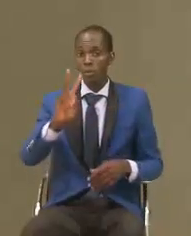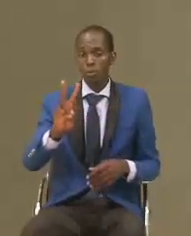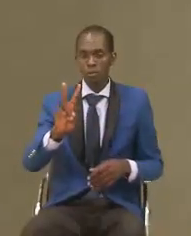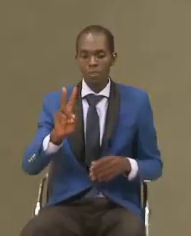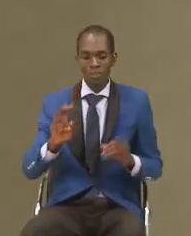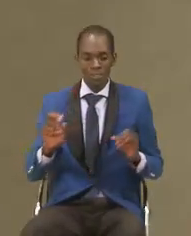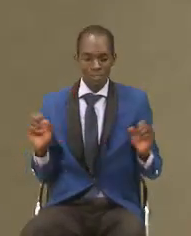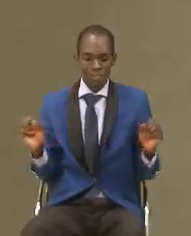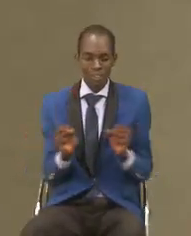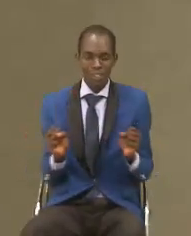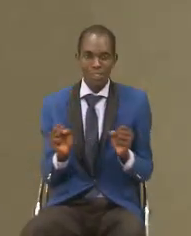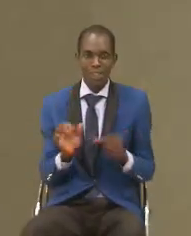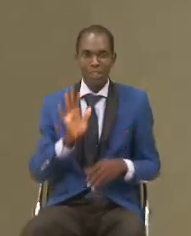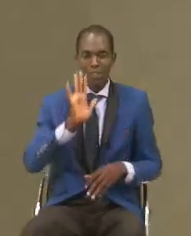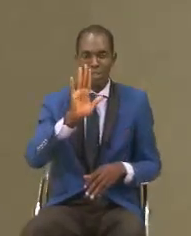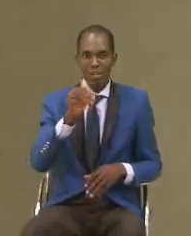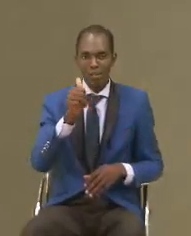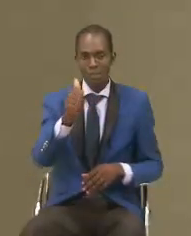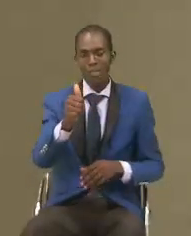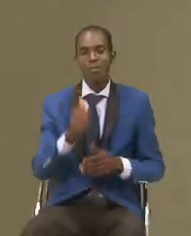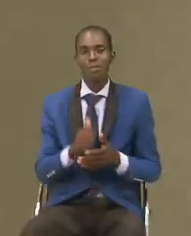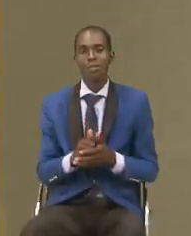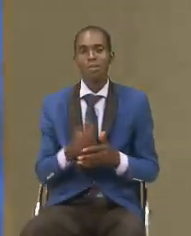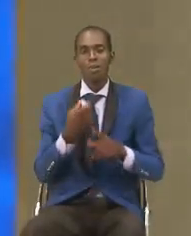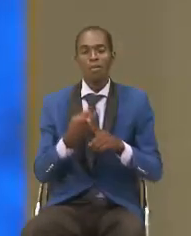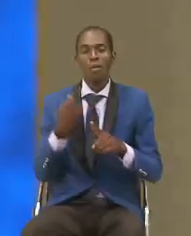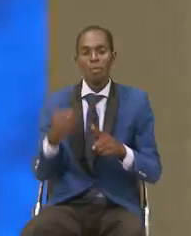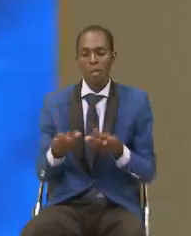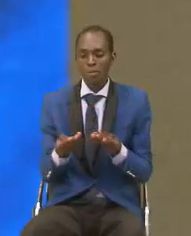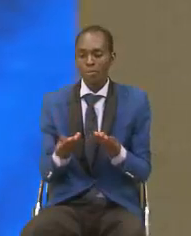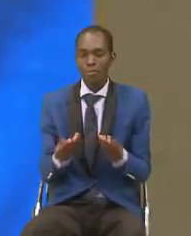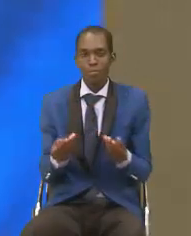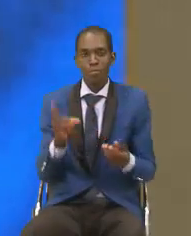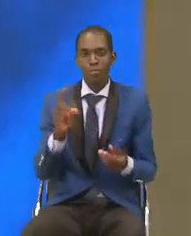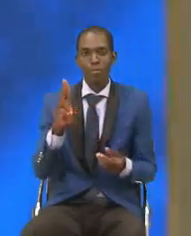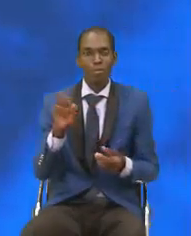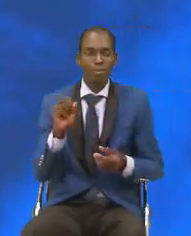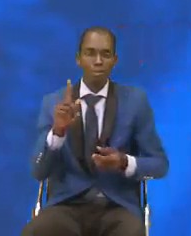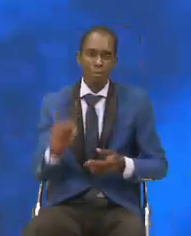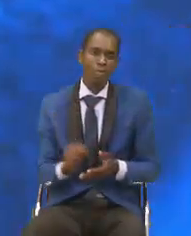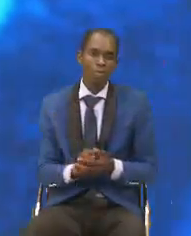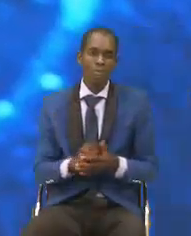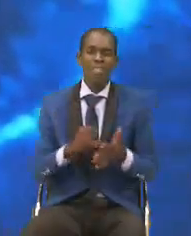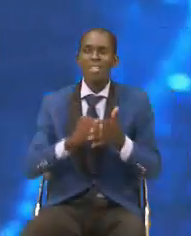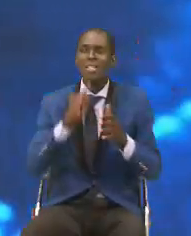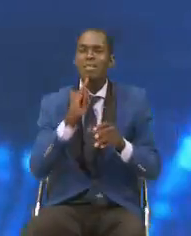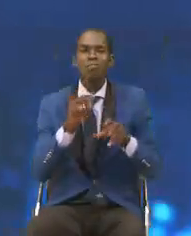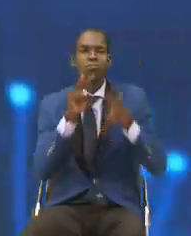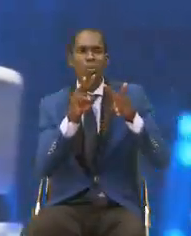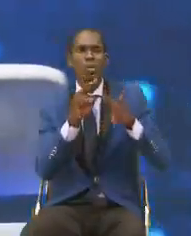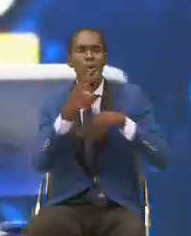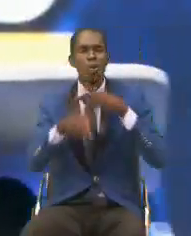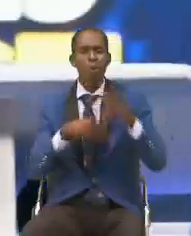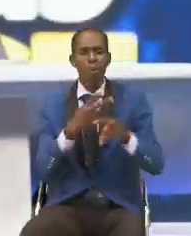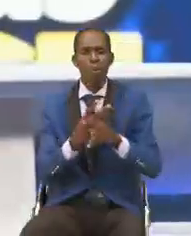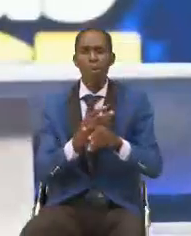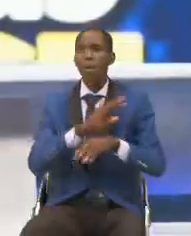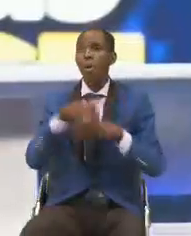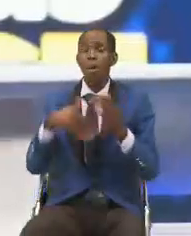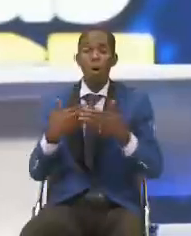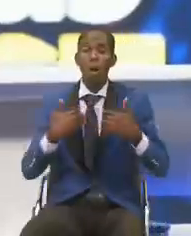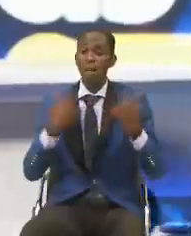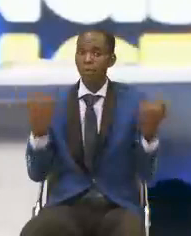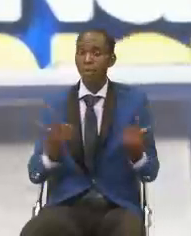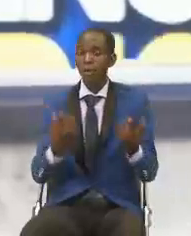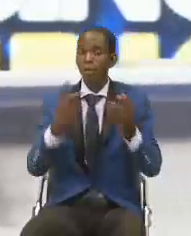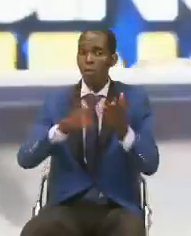look at verse 2 there but still shake thyself from the dust it's like the whole world all